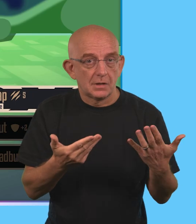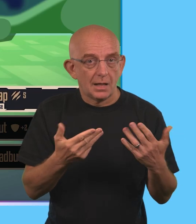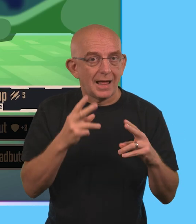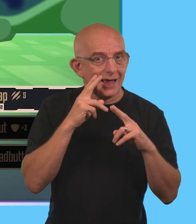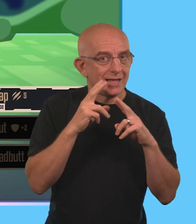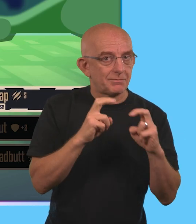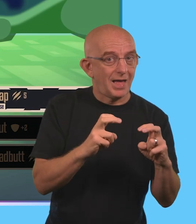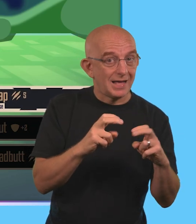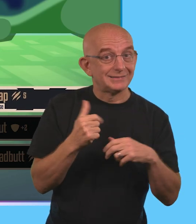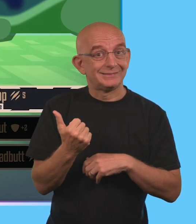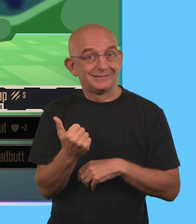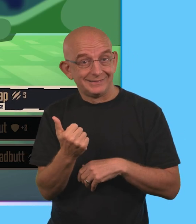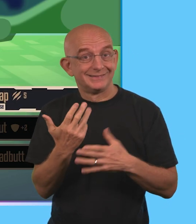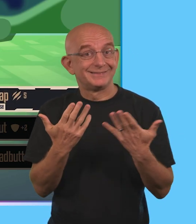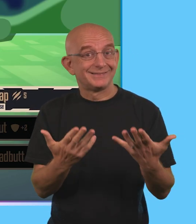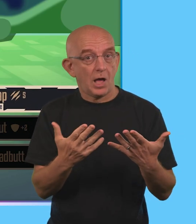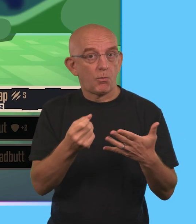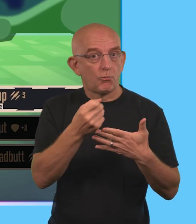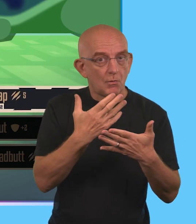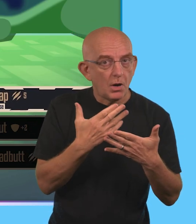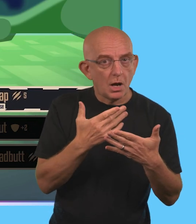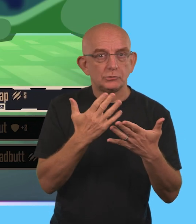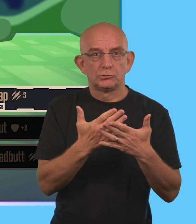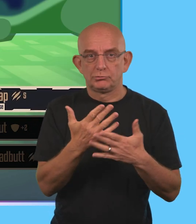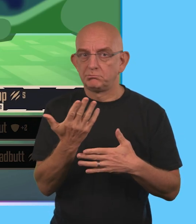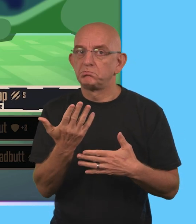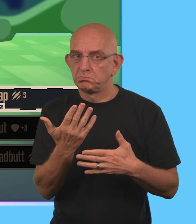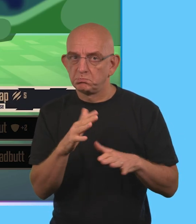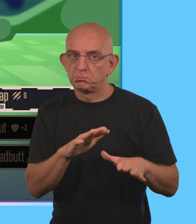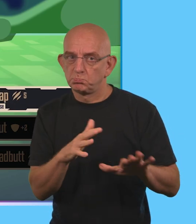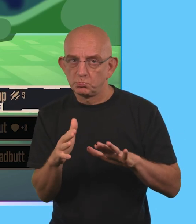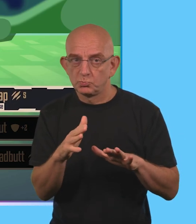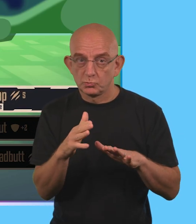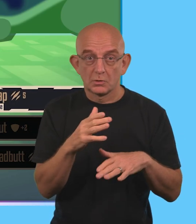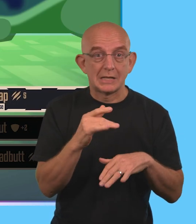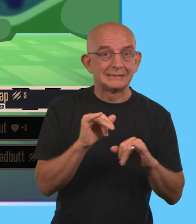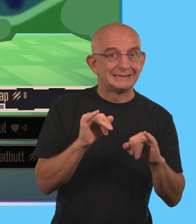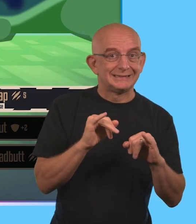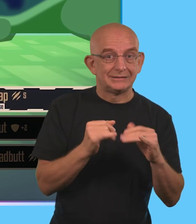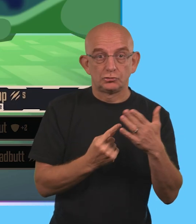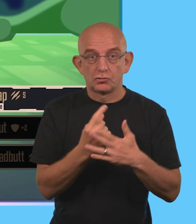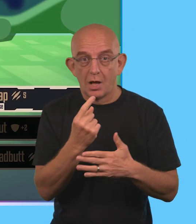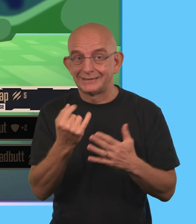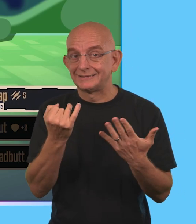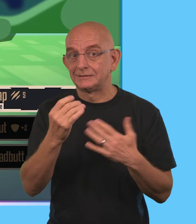Inspect mode on. Snap rarity - Decent. Critical chance 6%.